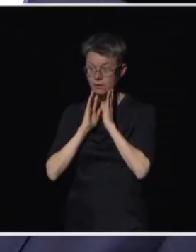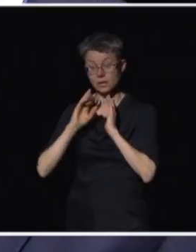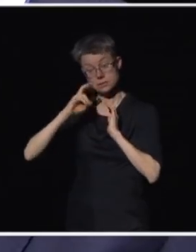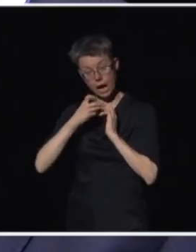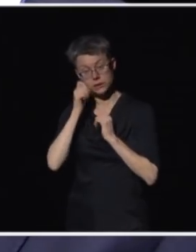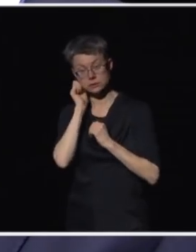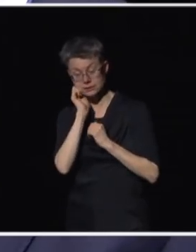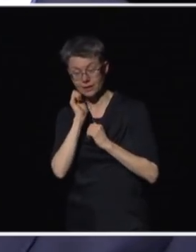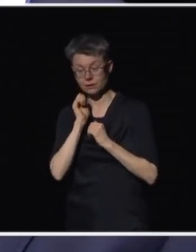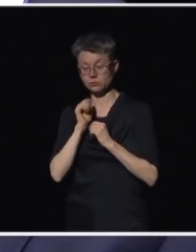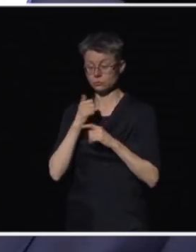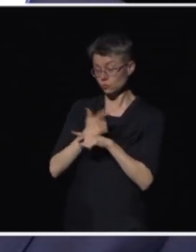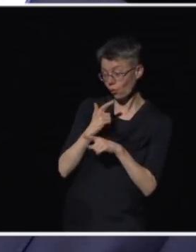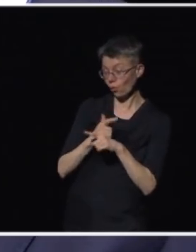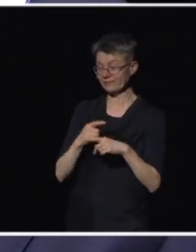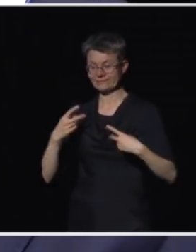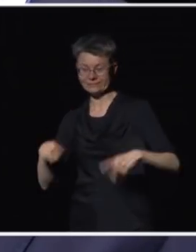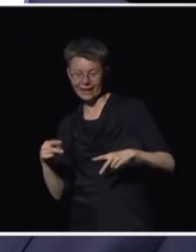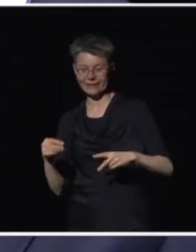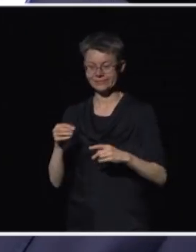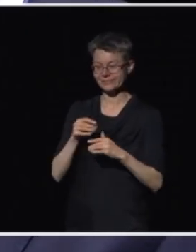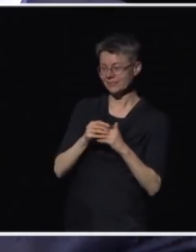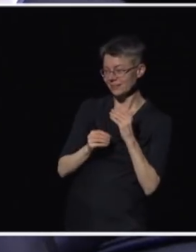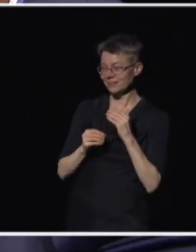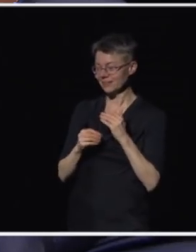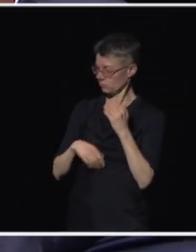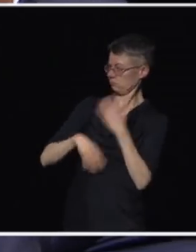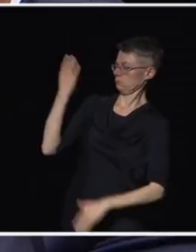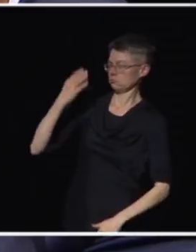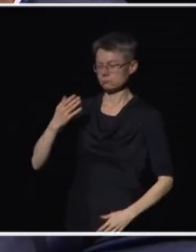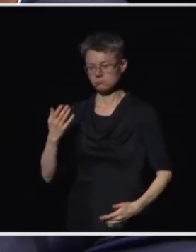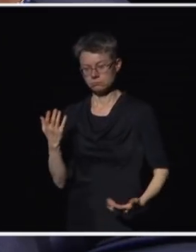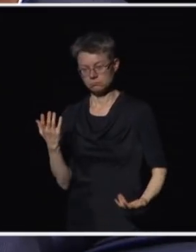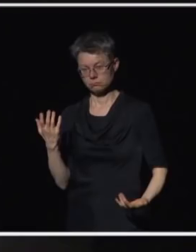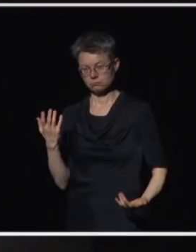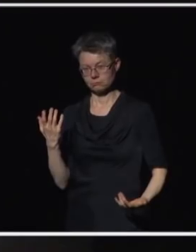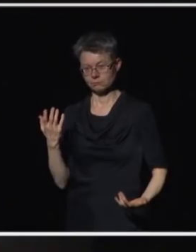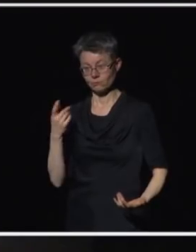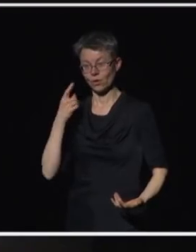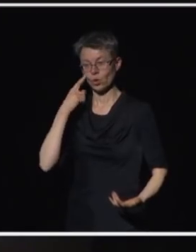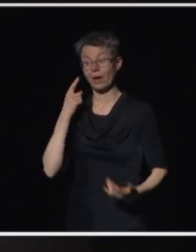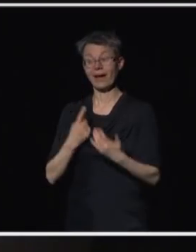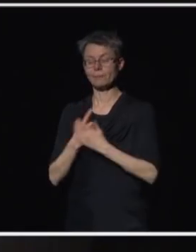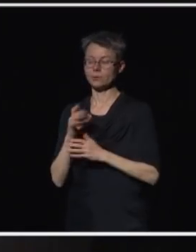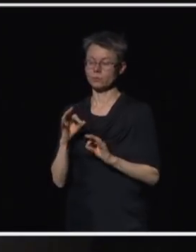You know, who danced and did the Dougie and all that. You didn't expect that. That wasn't how it was supposed to happen. You know? It was supposed to happen by some guy